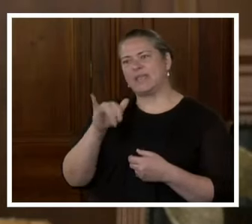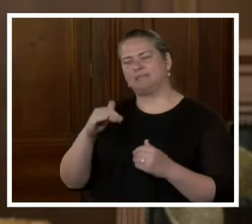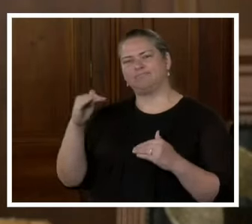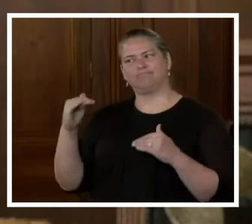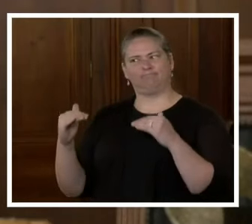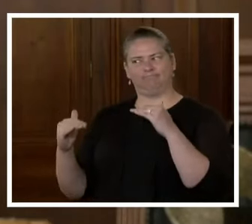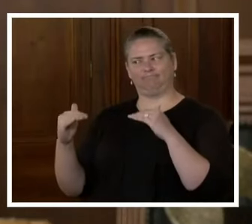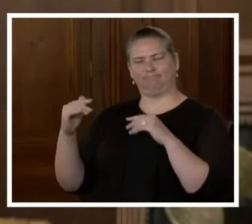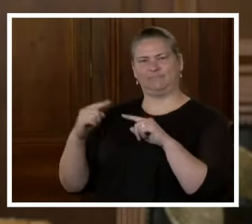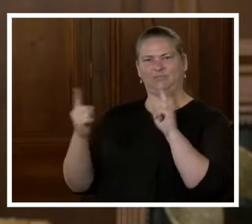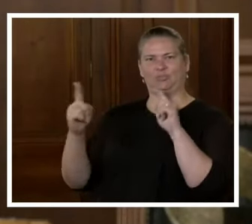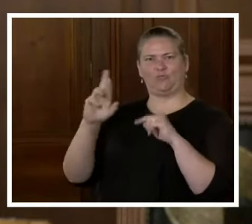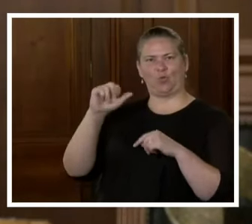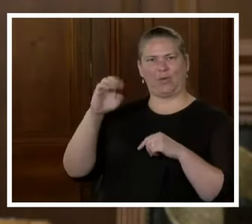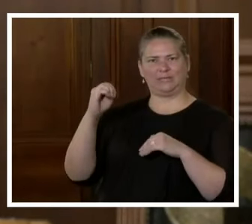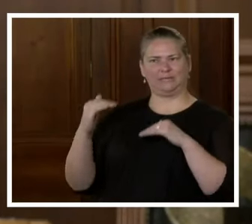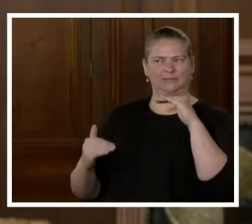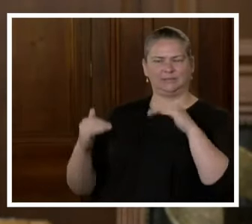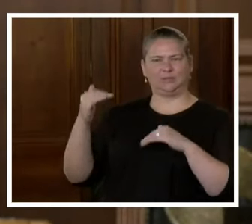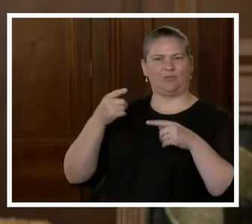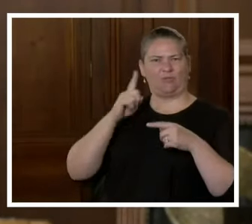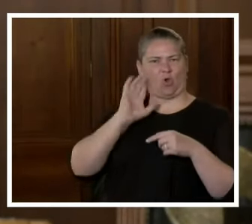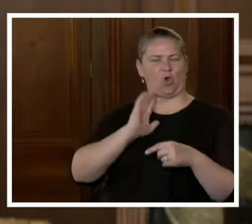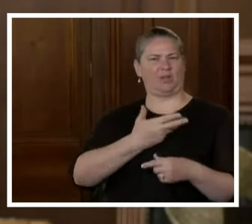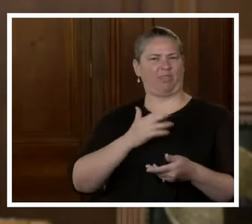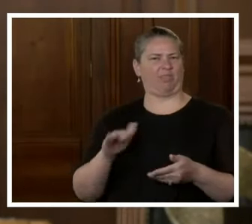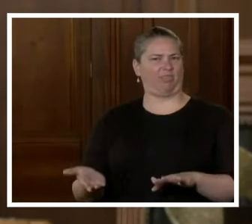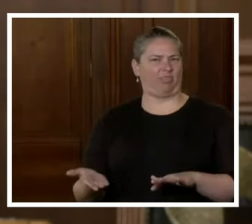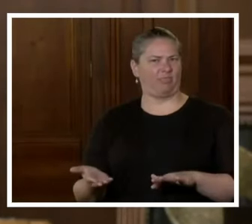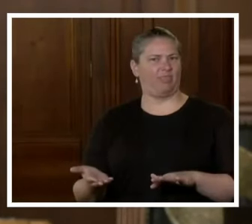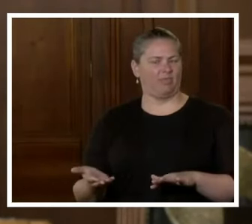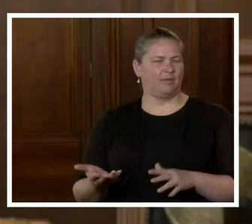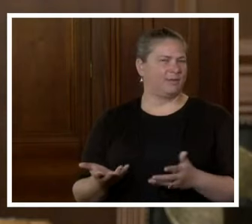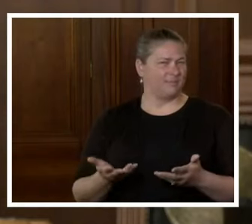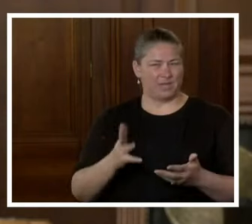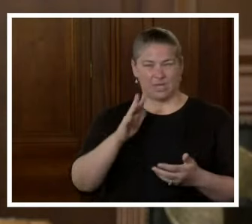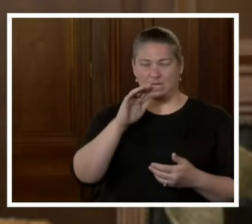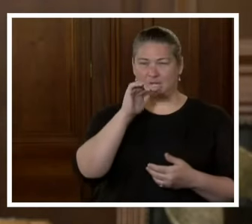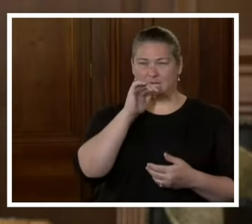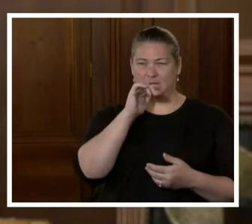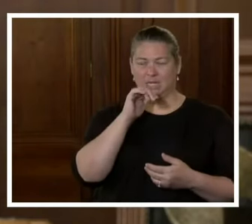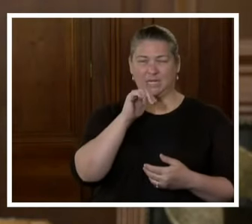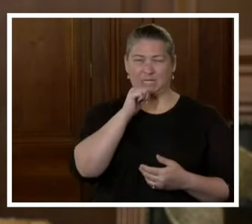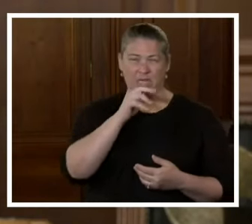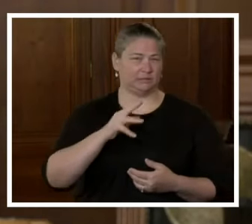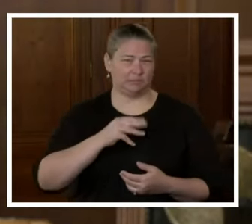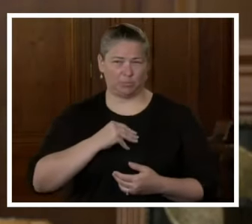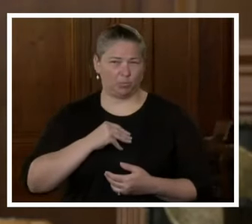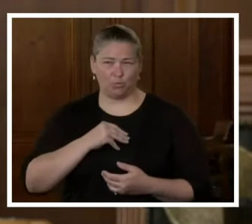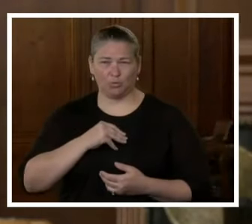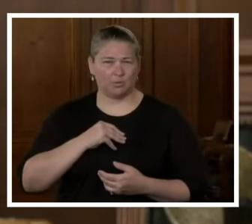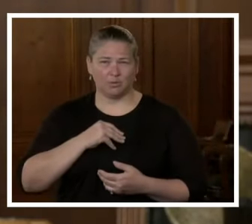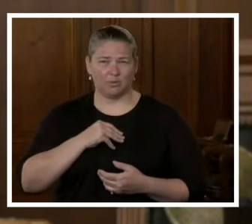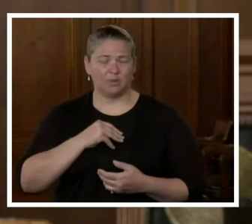IT.